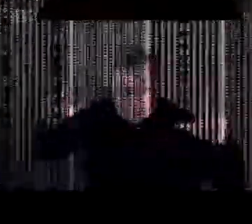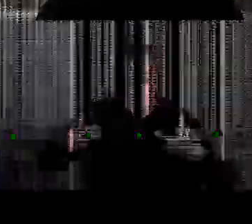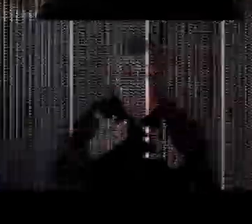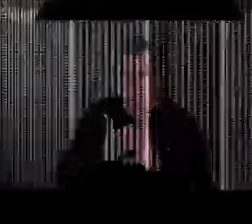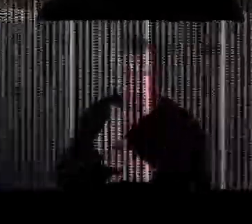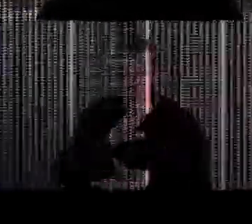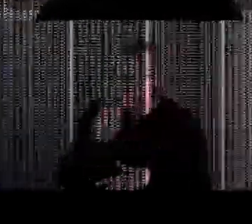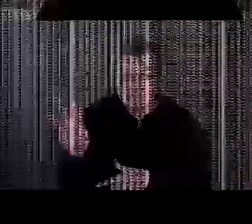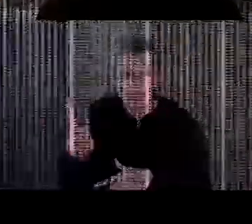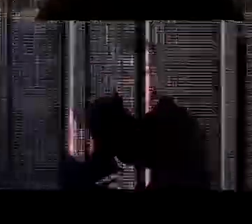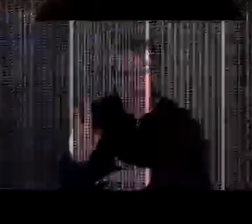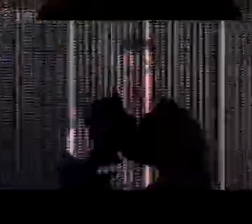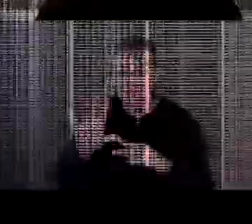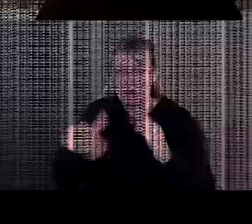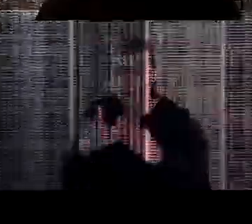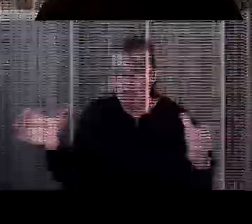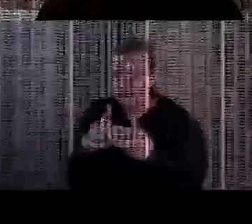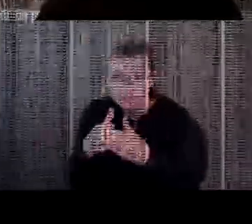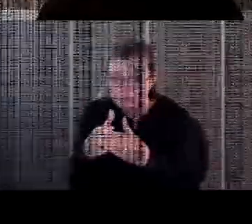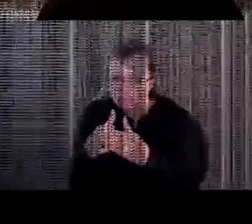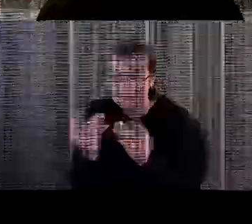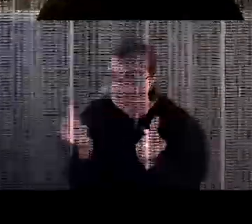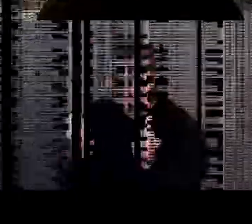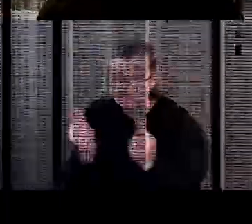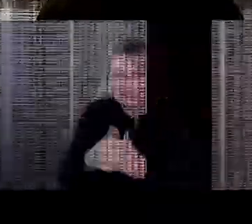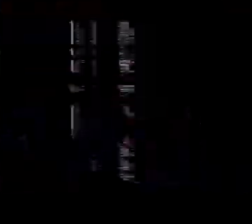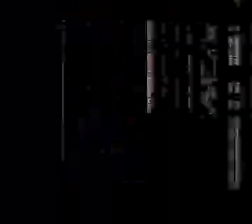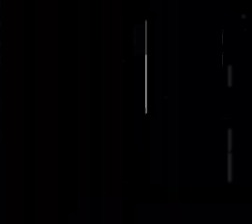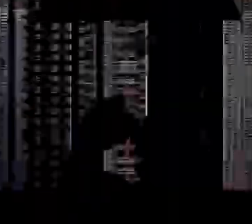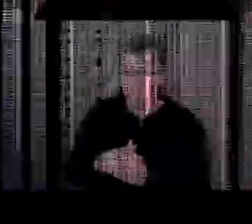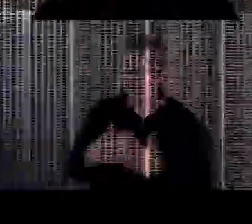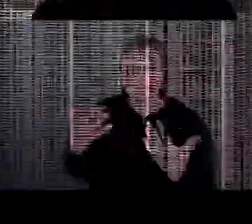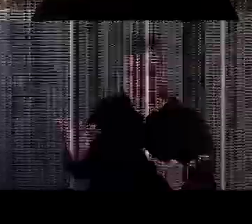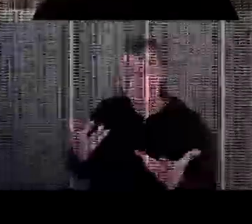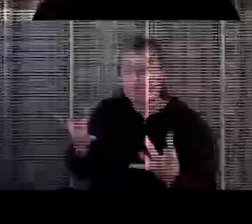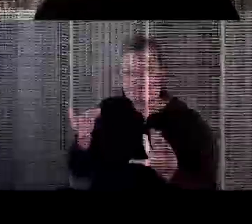and then all of it together just really fast. >> Nic: Sticky elements, my friends, just don't